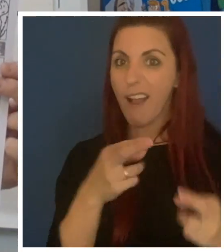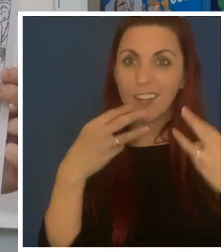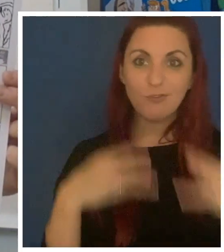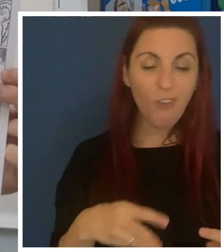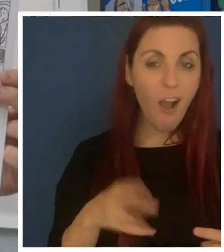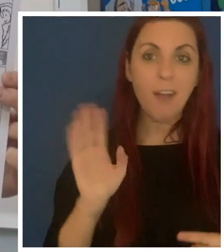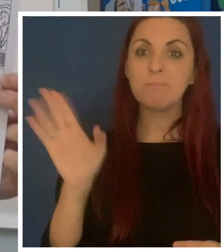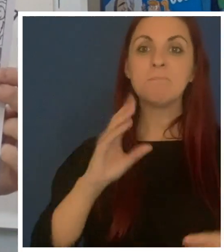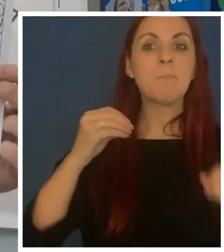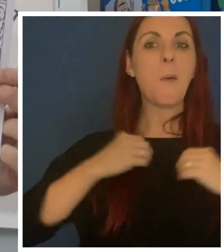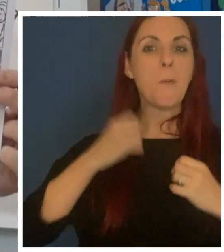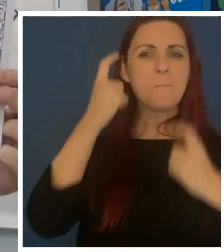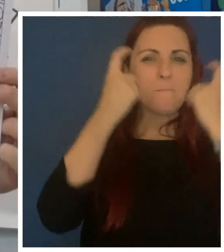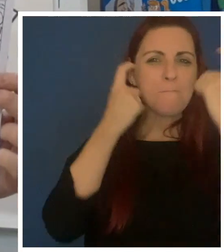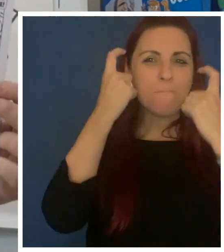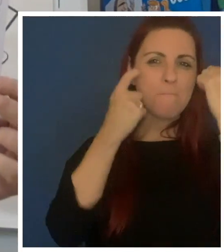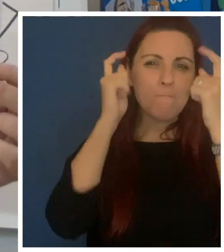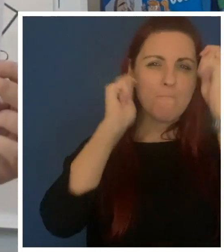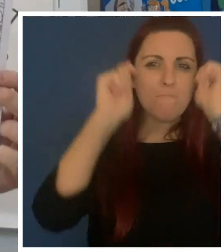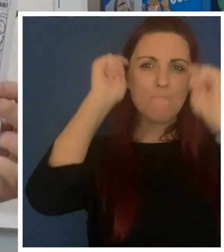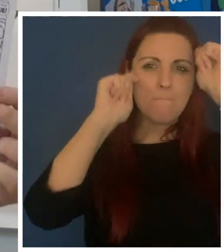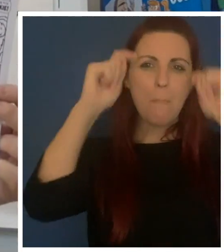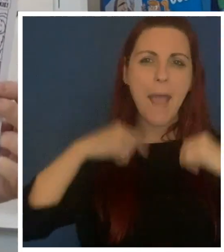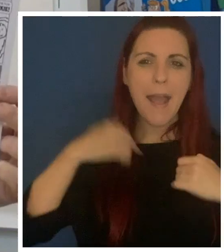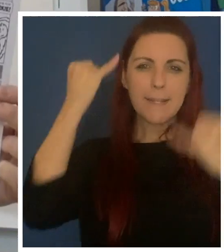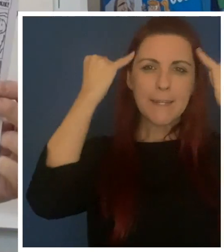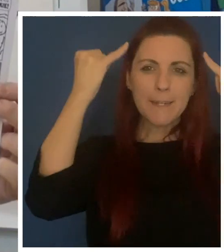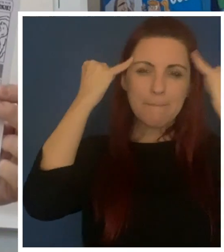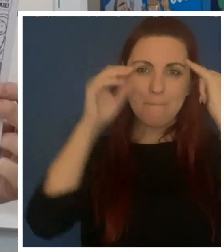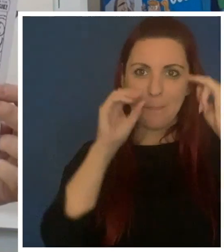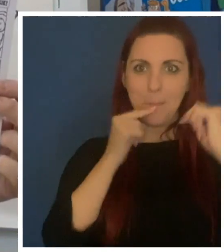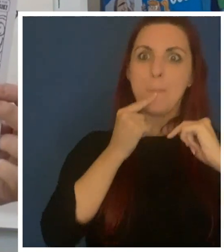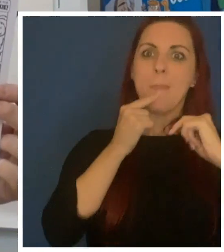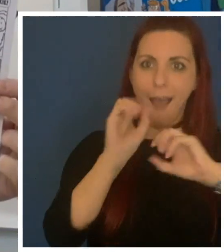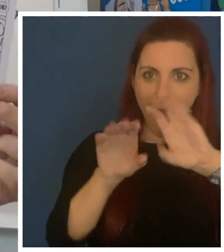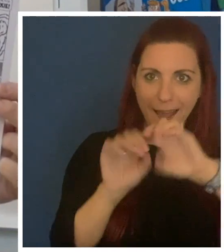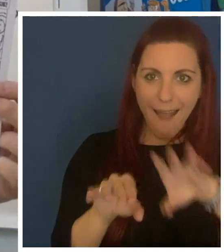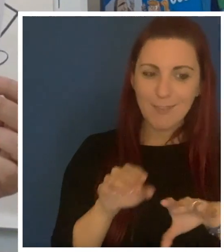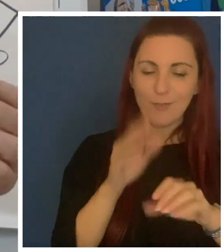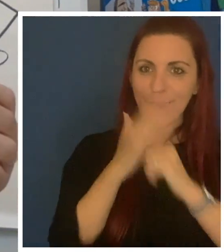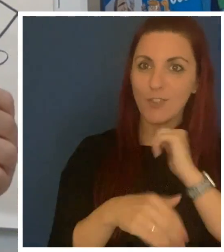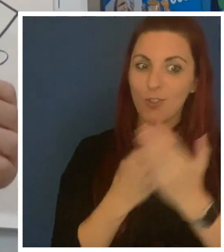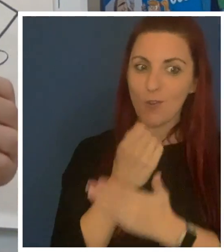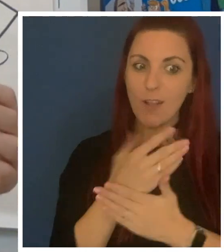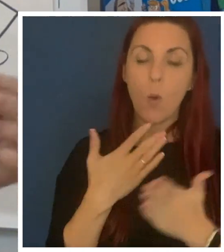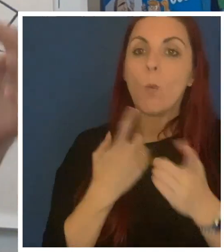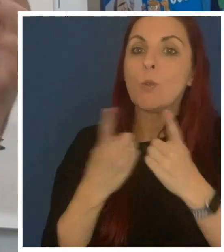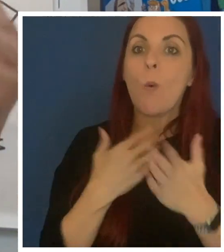You use your imagination and you come up with whatever you like to finish it off. Now, what we're going to do is we're going to read it together.